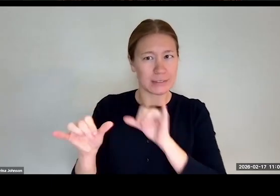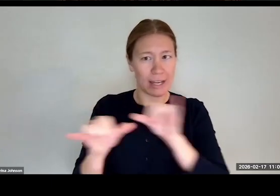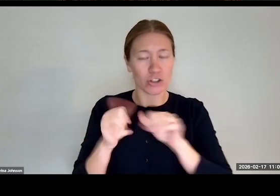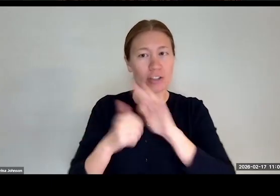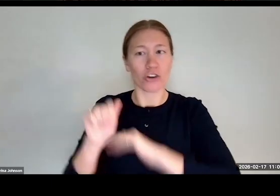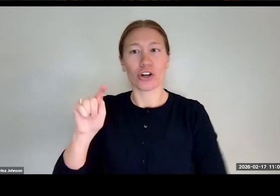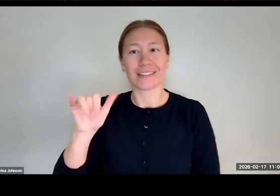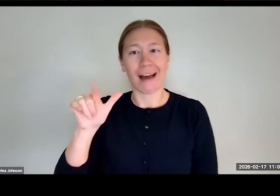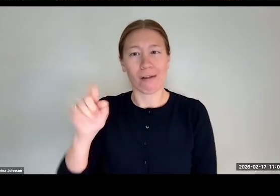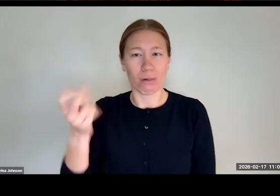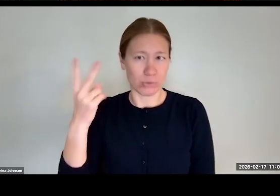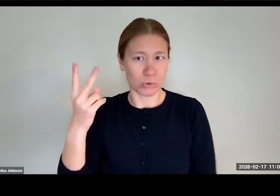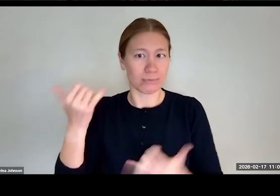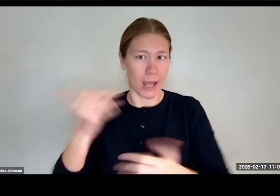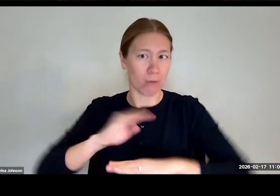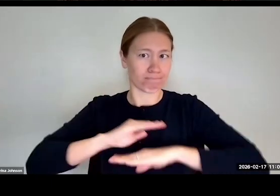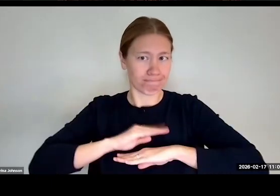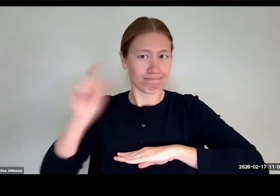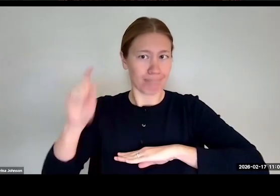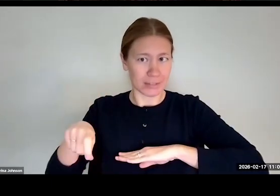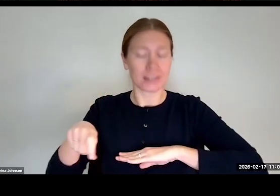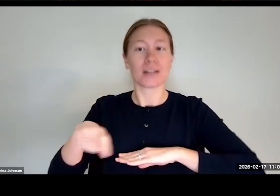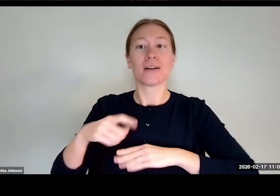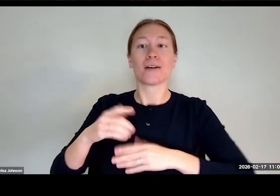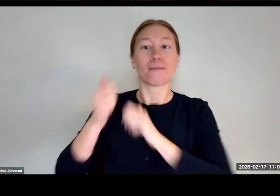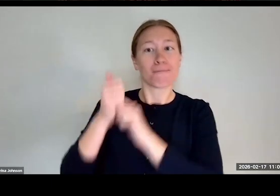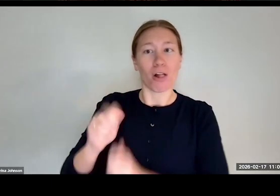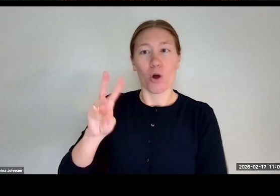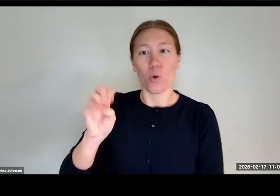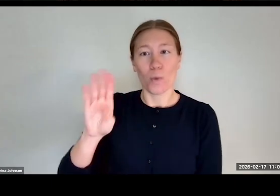So we now have to meet the web content accessibility guideline standards